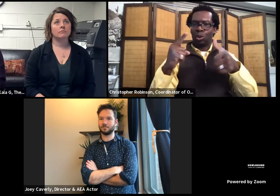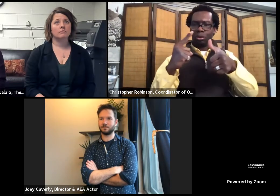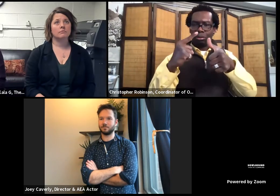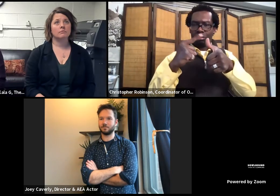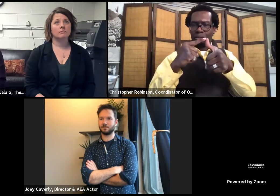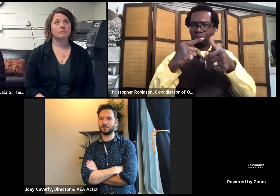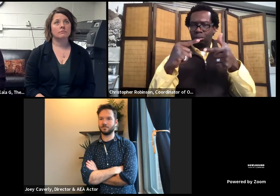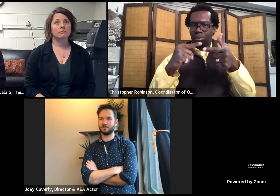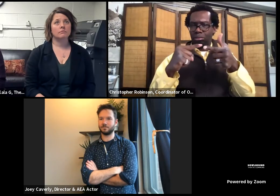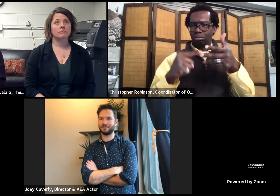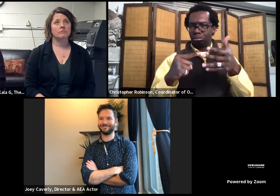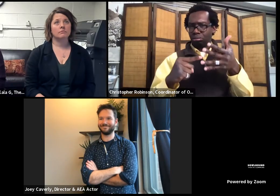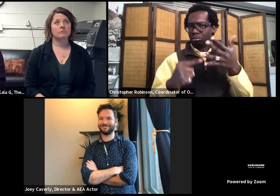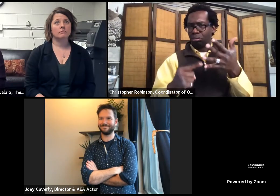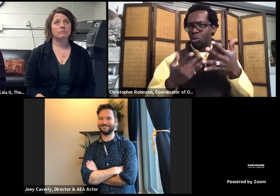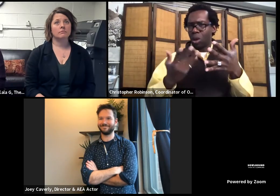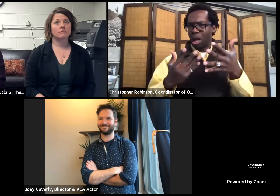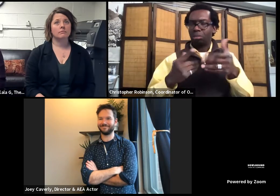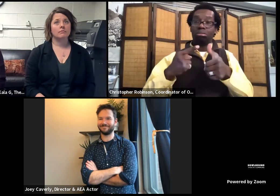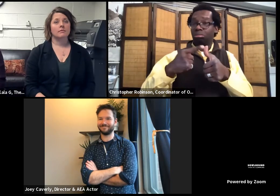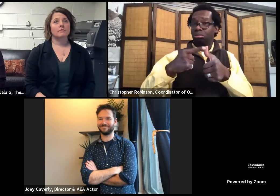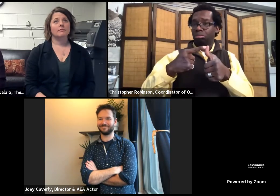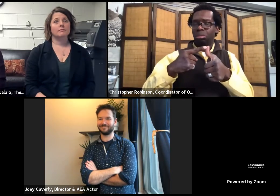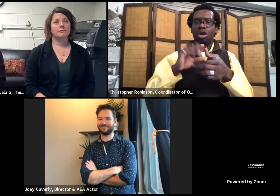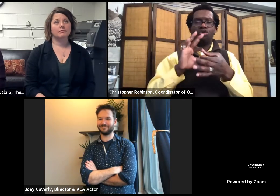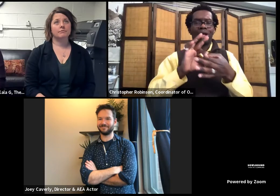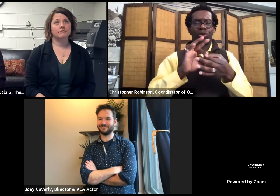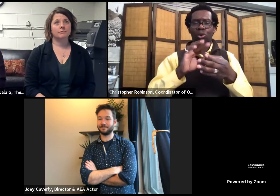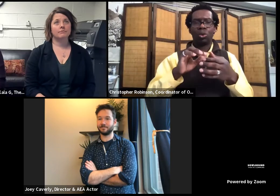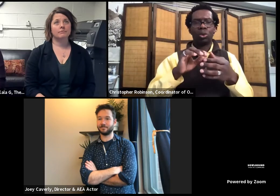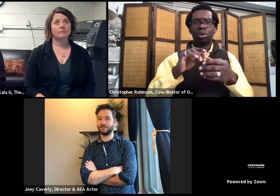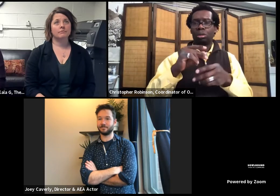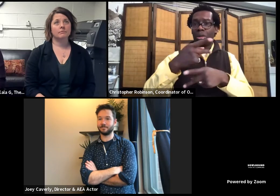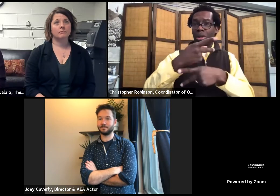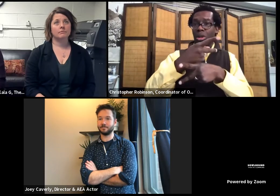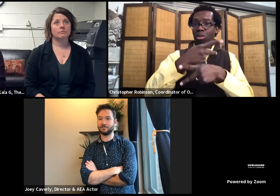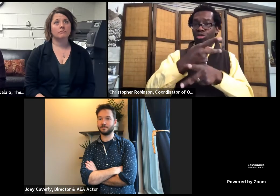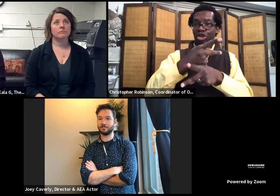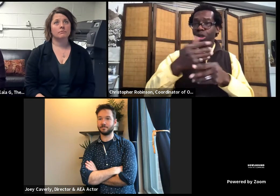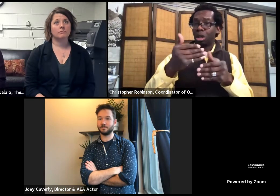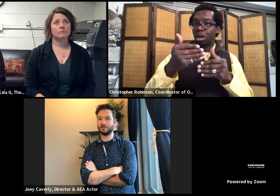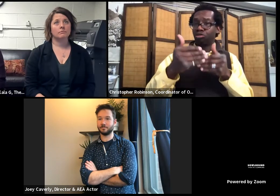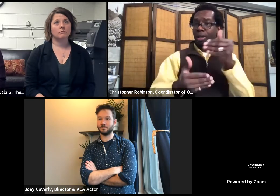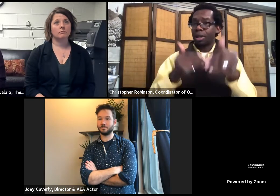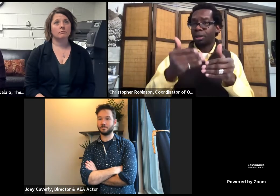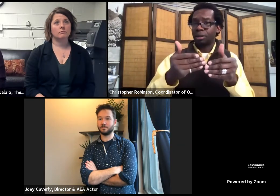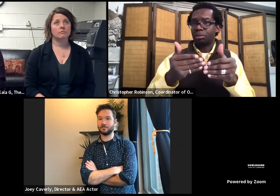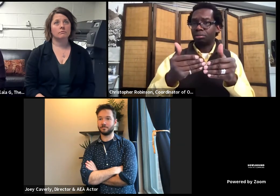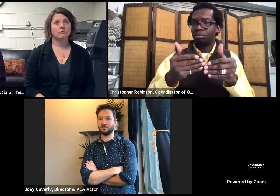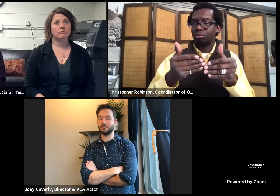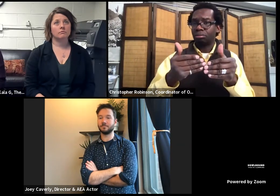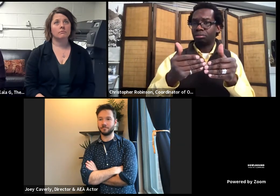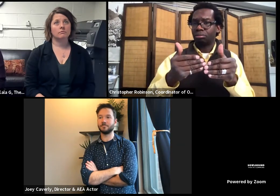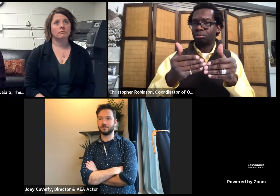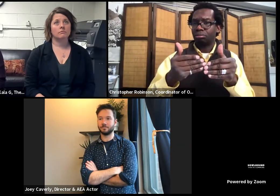theater production companies, what do they need to do? The first thing we talked about related to production process,